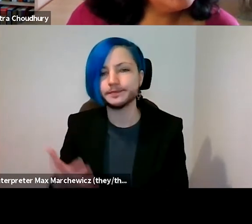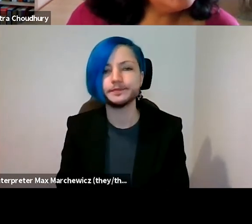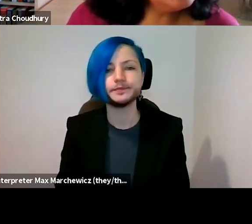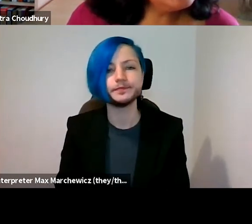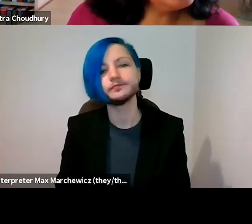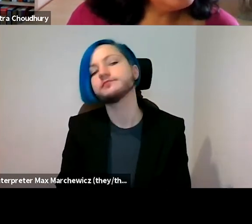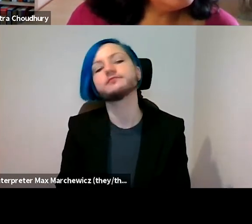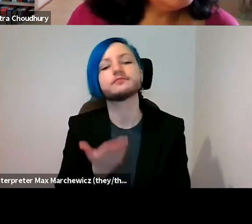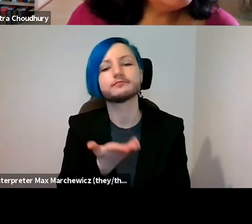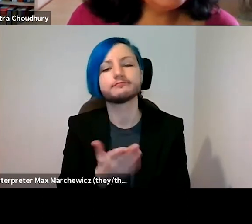There it is, because